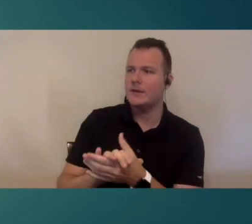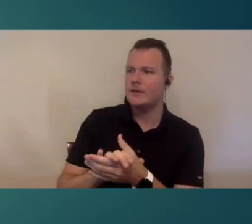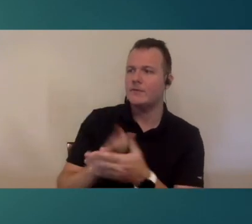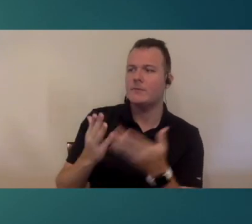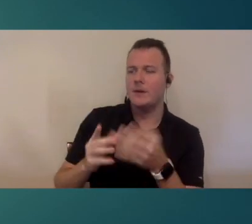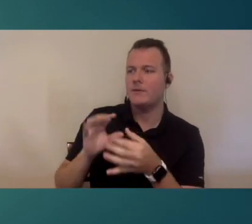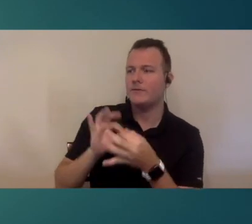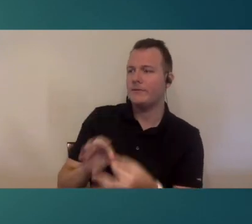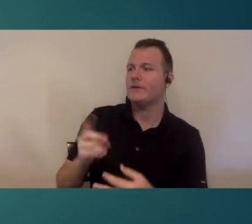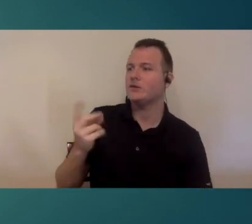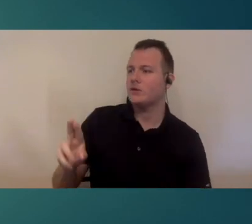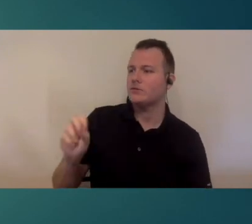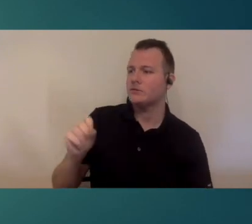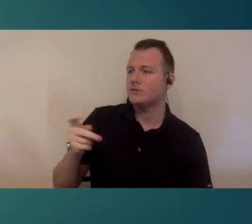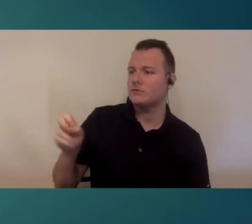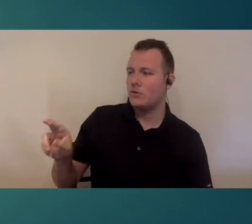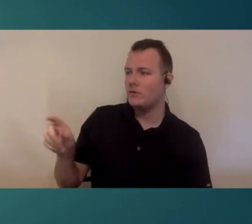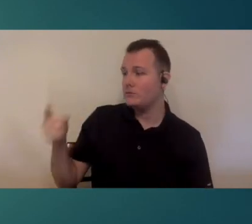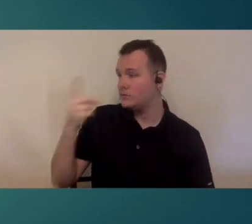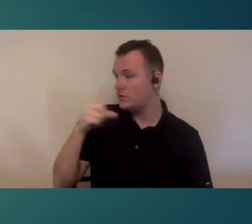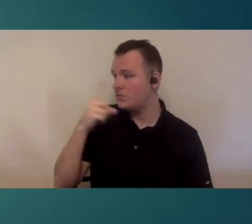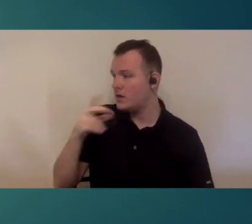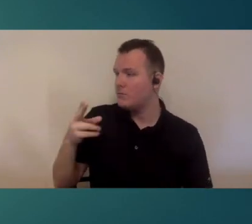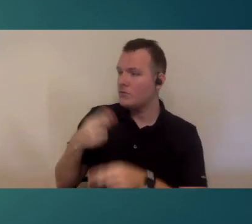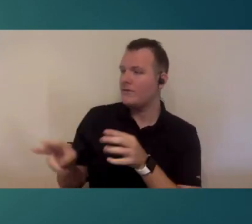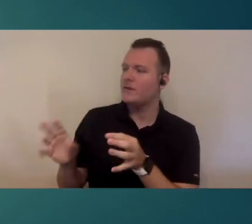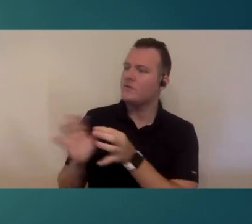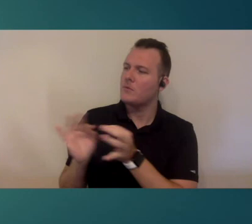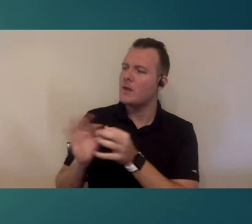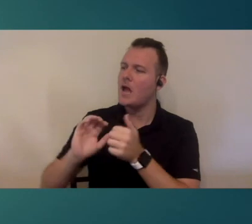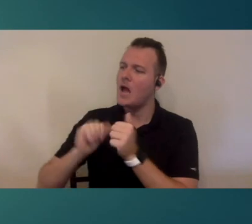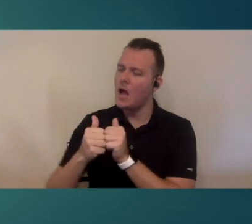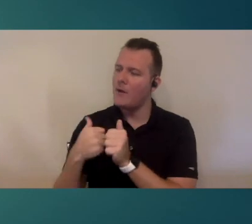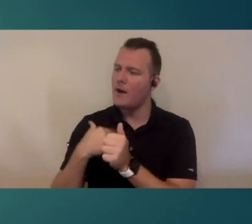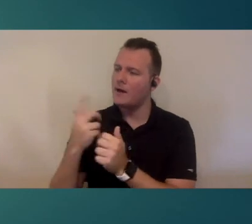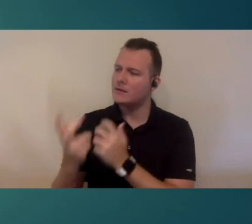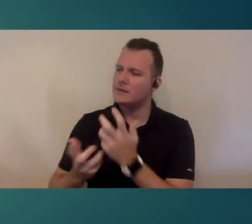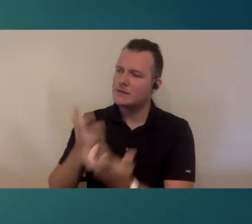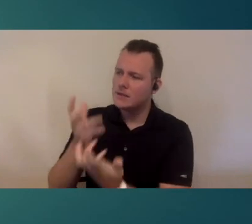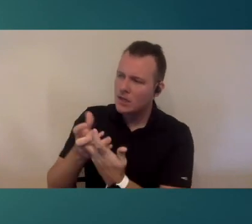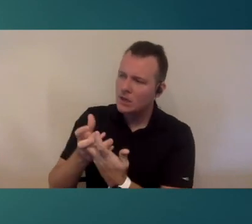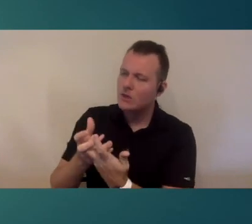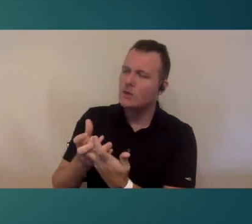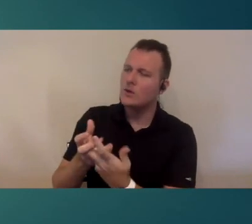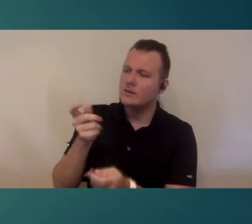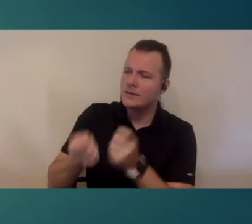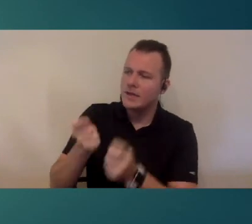one maybe for Dr. Spoor: could you briefly repeat how to tailor the- the pay